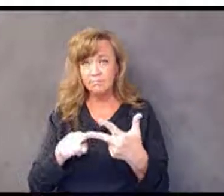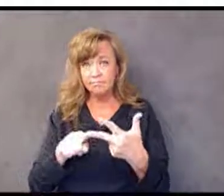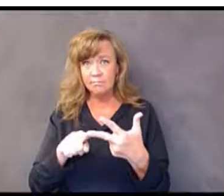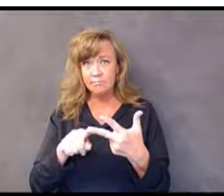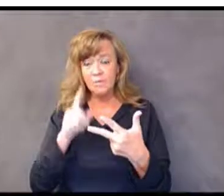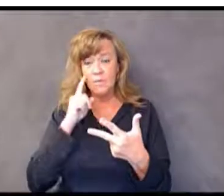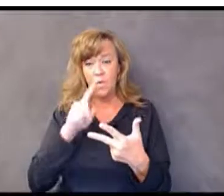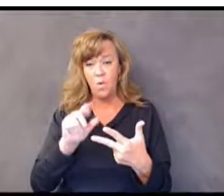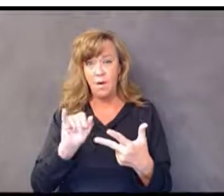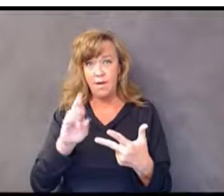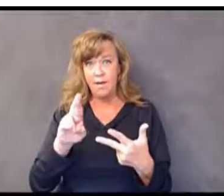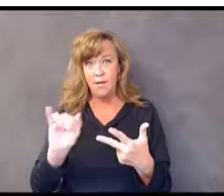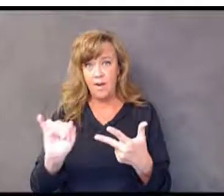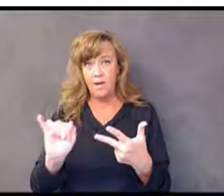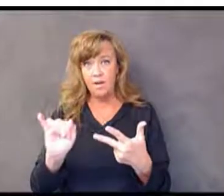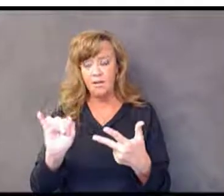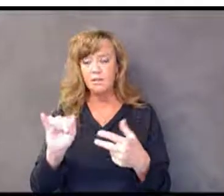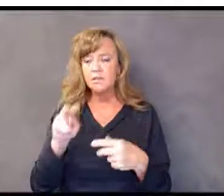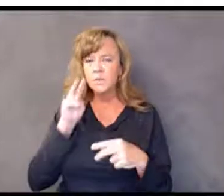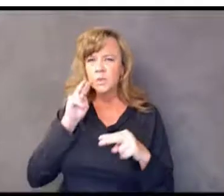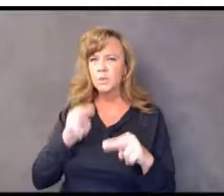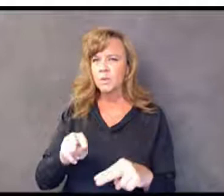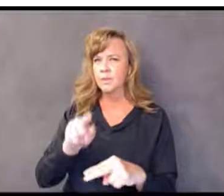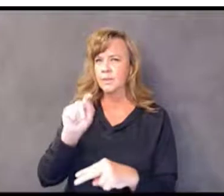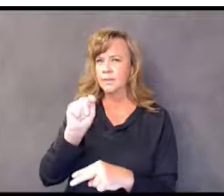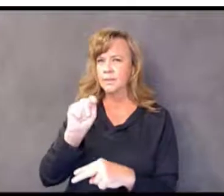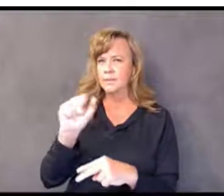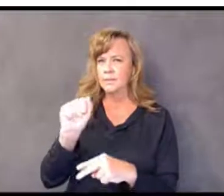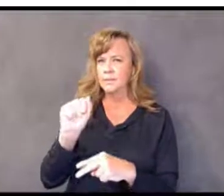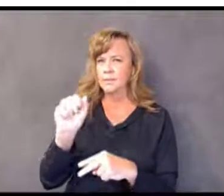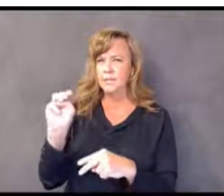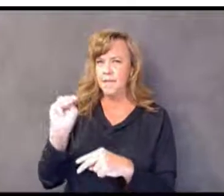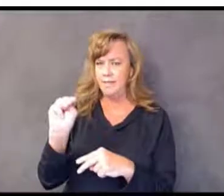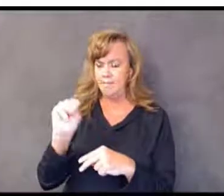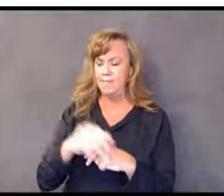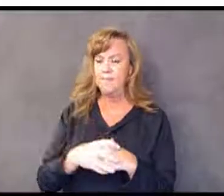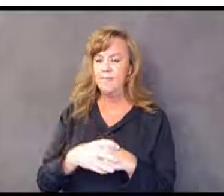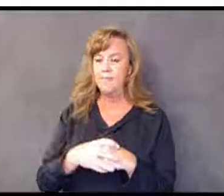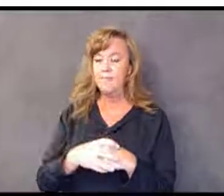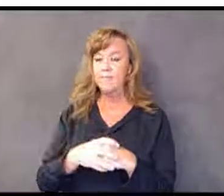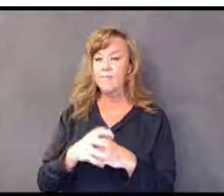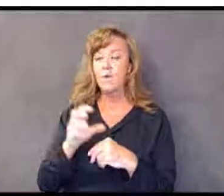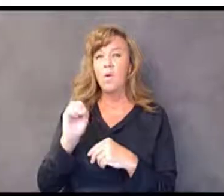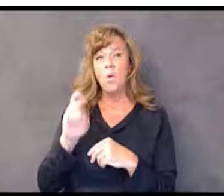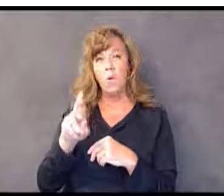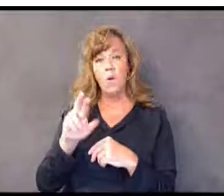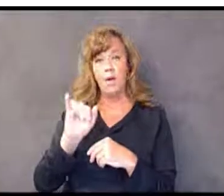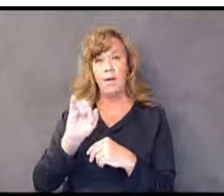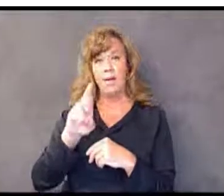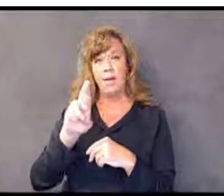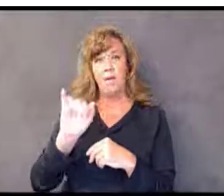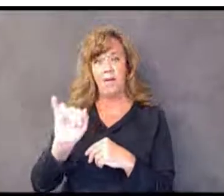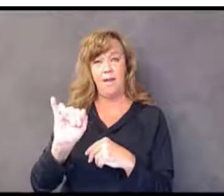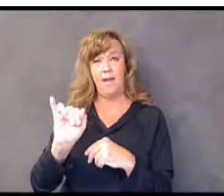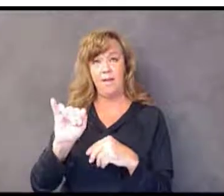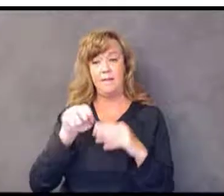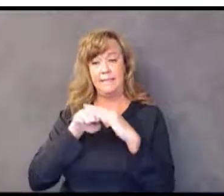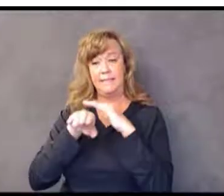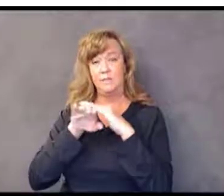refer to the TAM or access the IRI Accessibility Training on the SDE website.